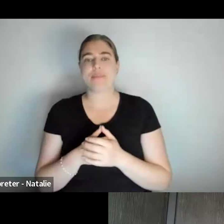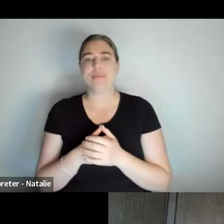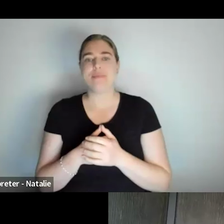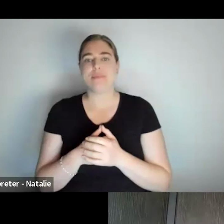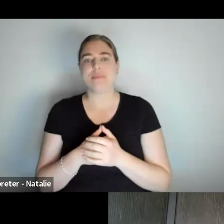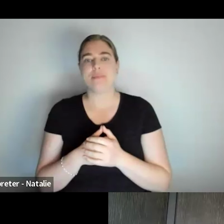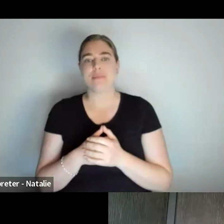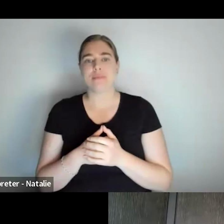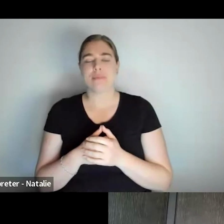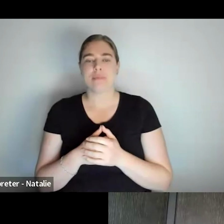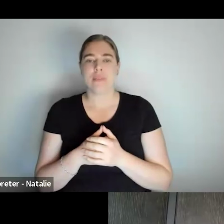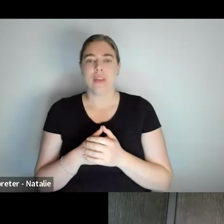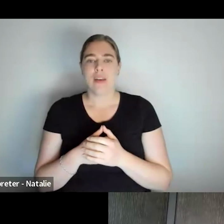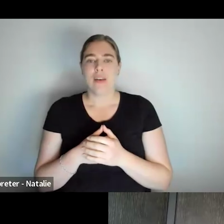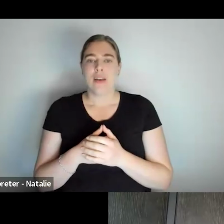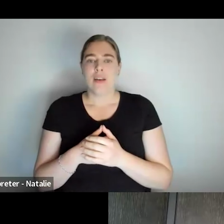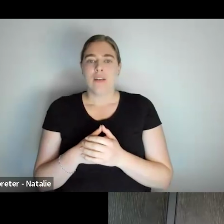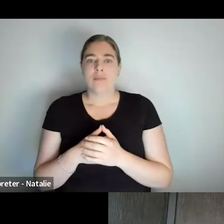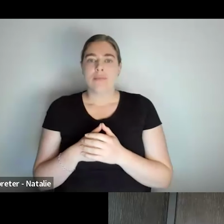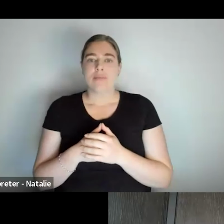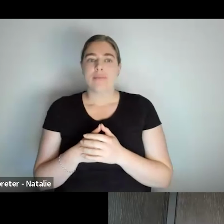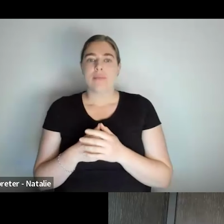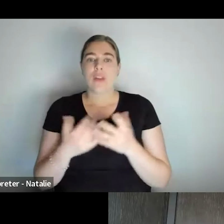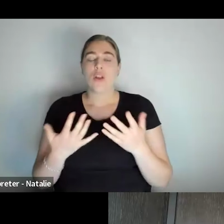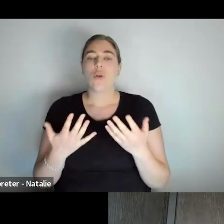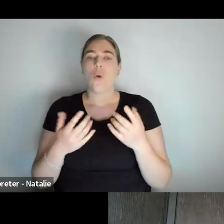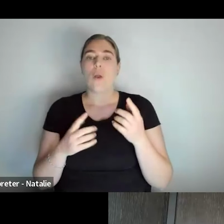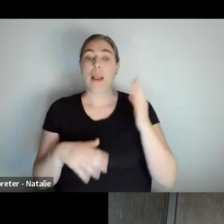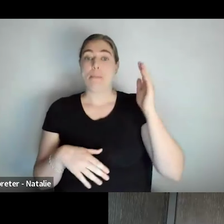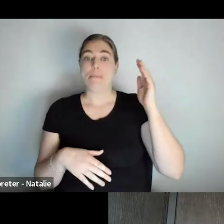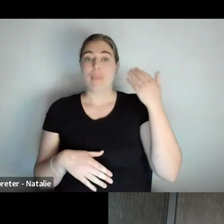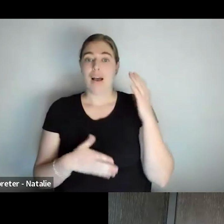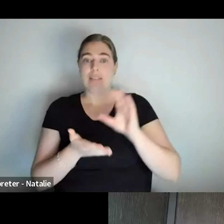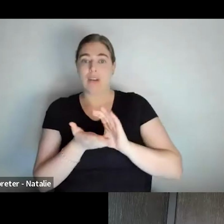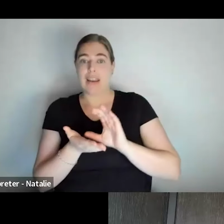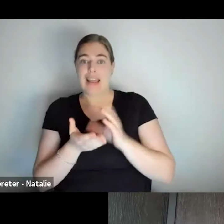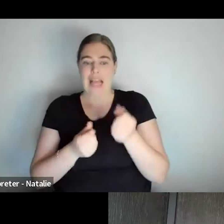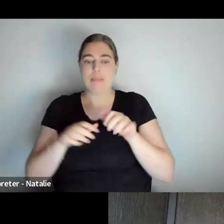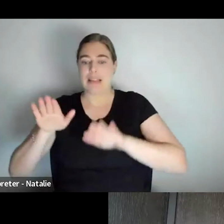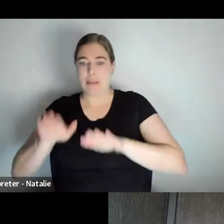recipients. A portion of it will be similar, and then some of it will be negotiated.